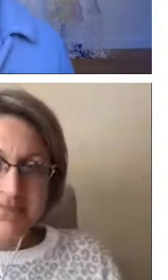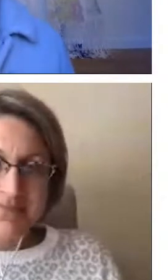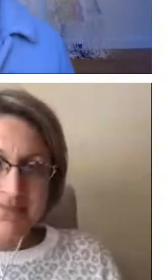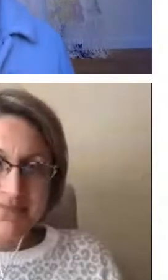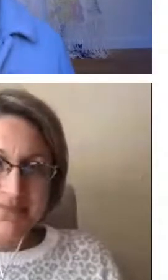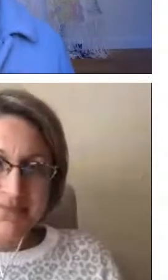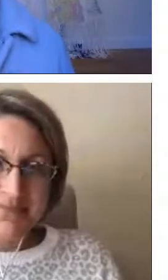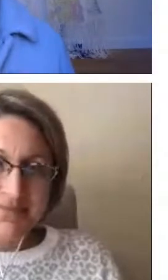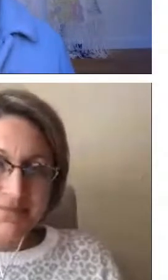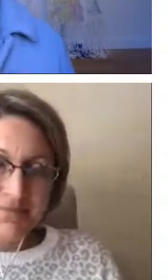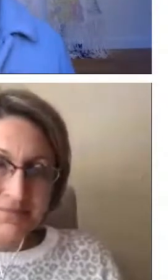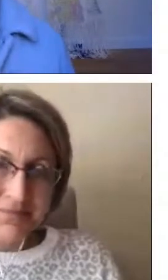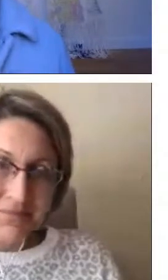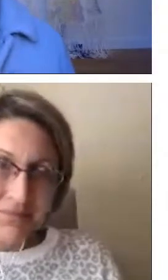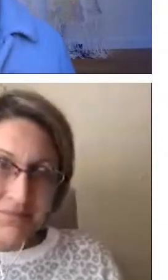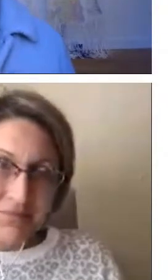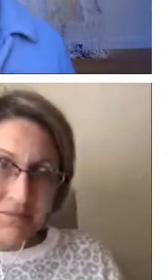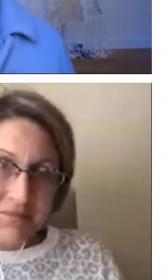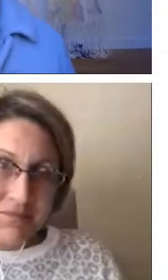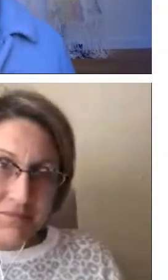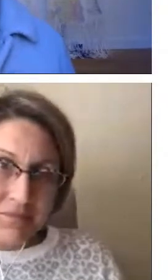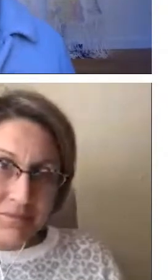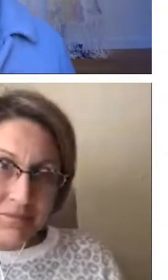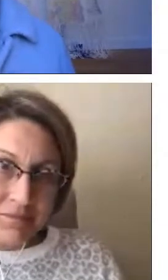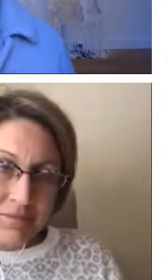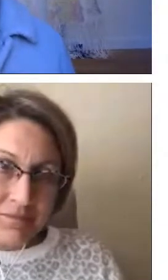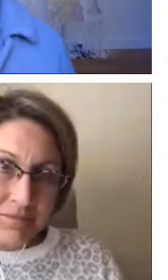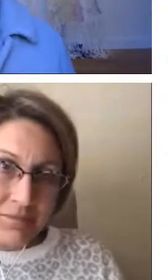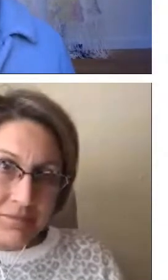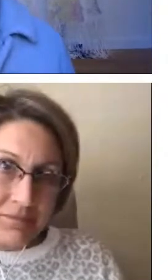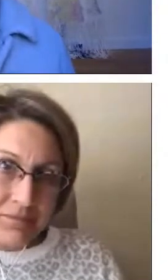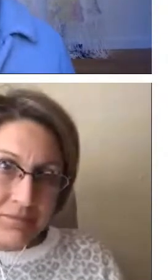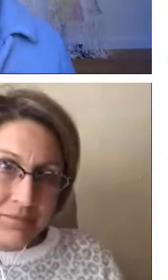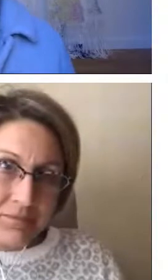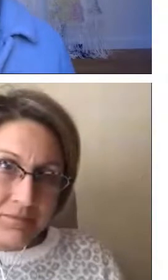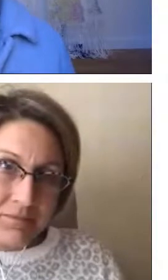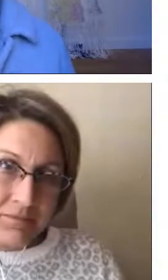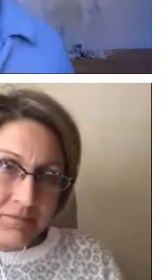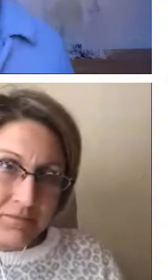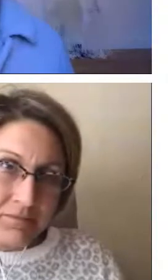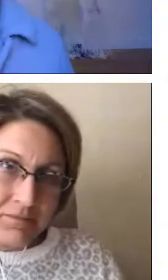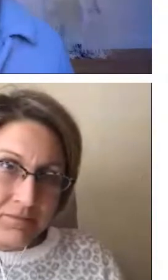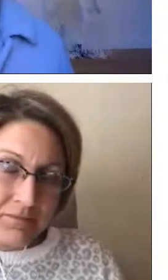Kim, how do you as a white person make art about white supremacy and think about taking